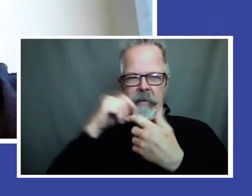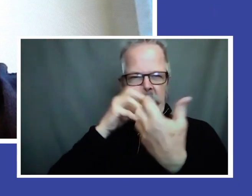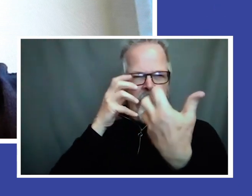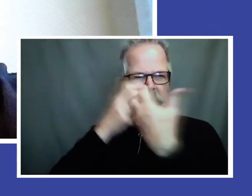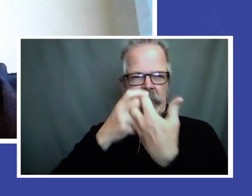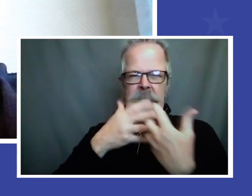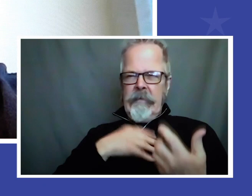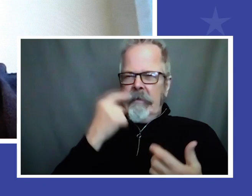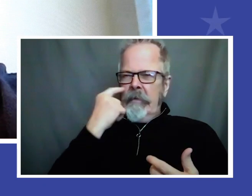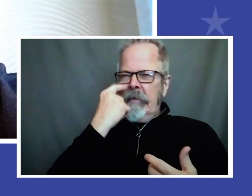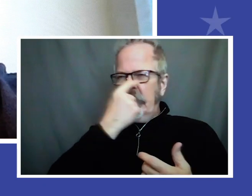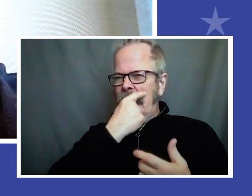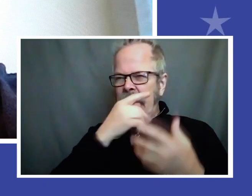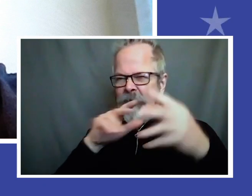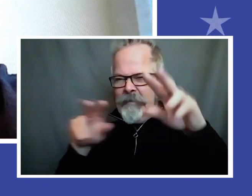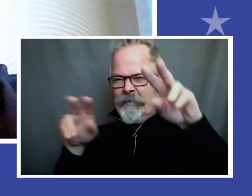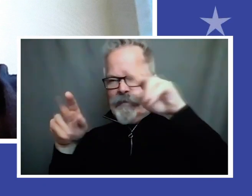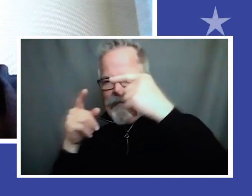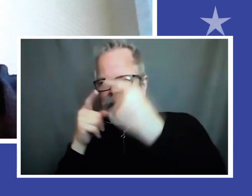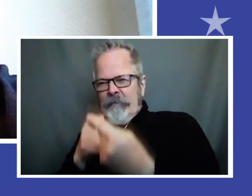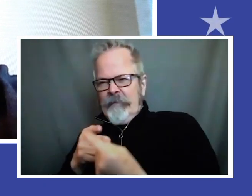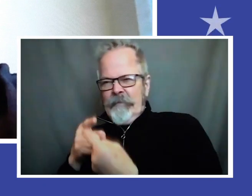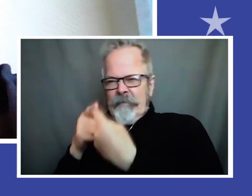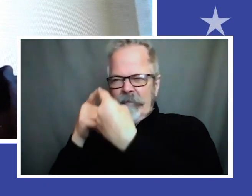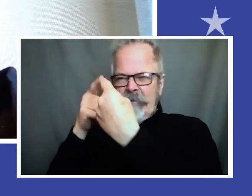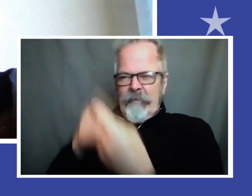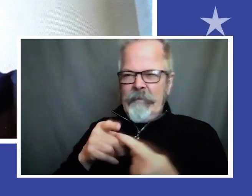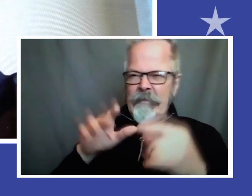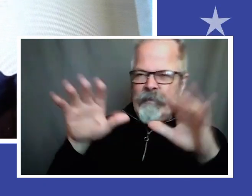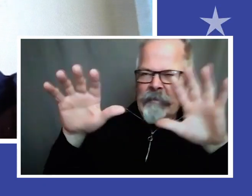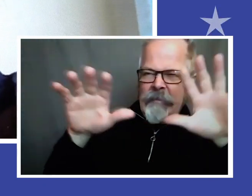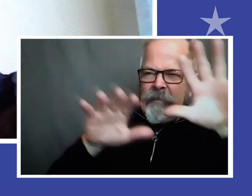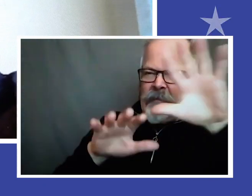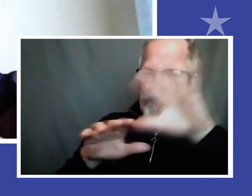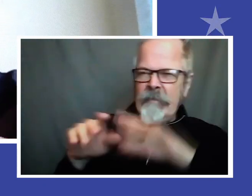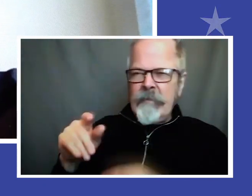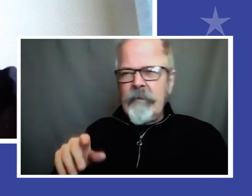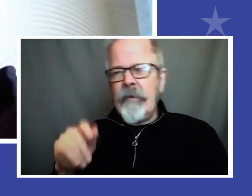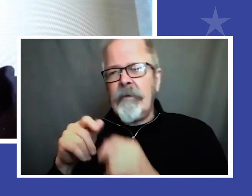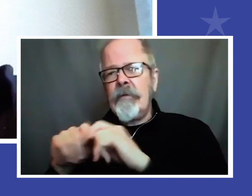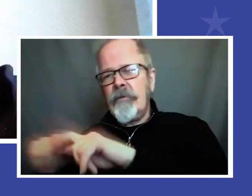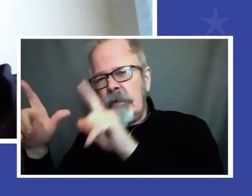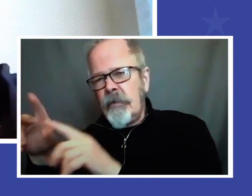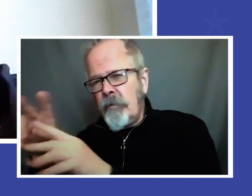that's rather tedious to navigate with a screen reader-only software that I currently use